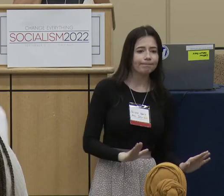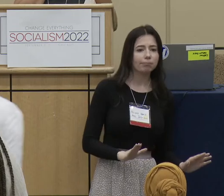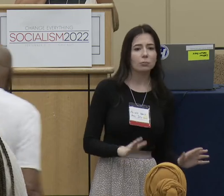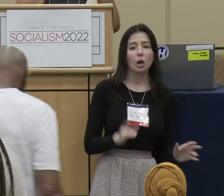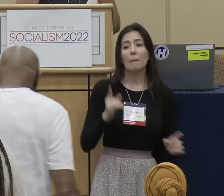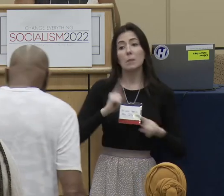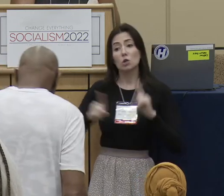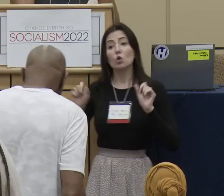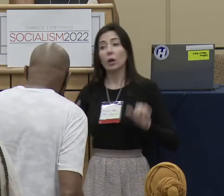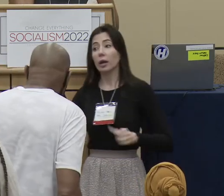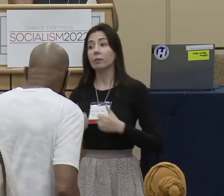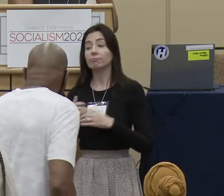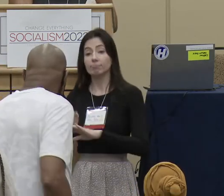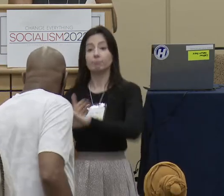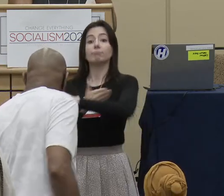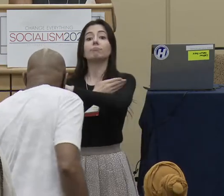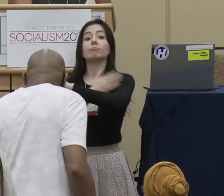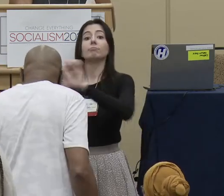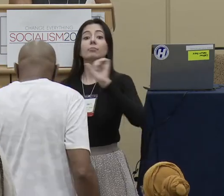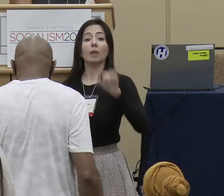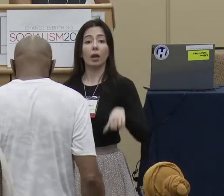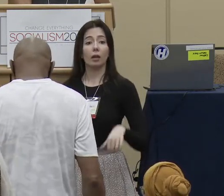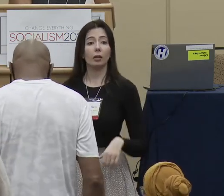don't change, we're going down each and every day . But you